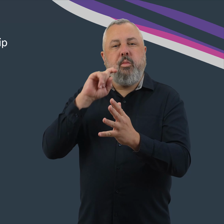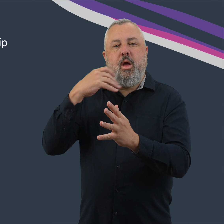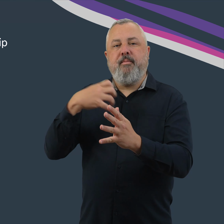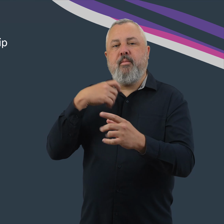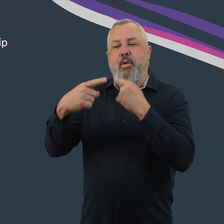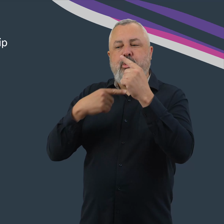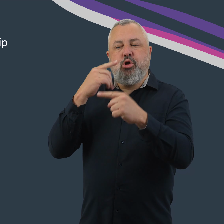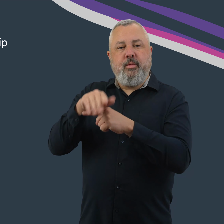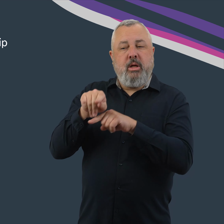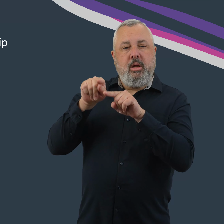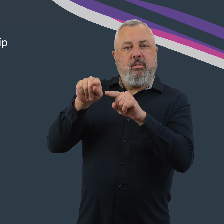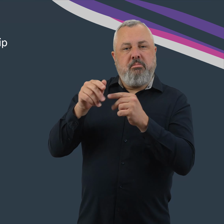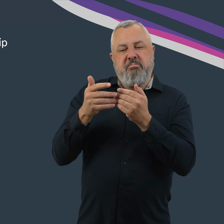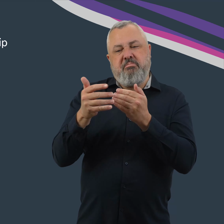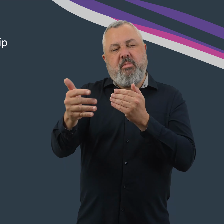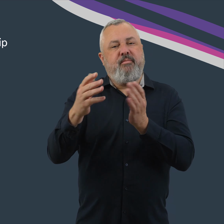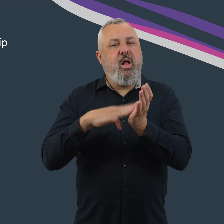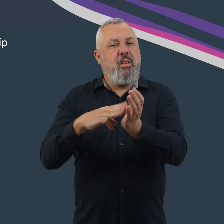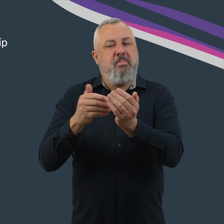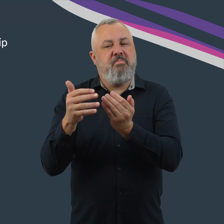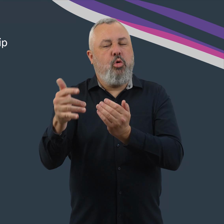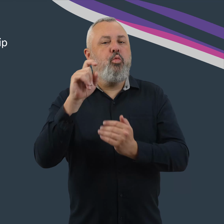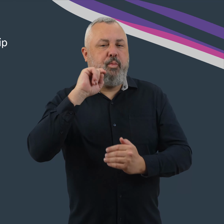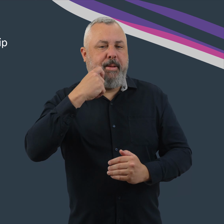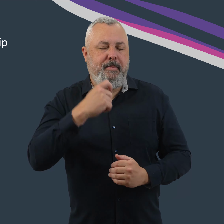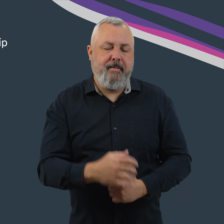More information will be provided in the coming months about this second intake.